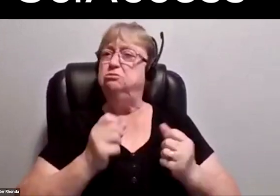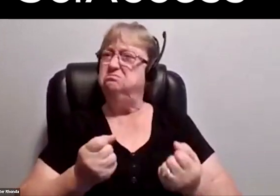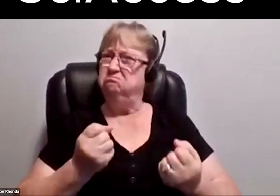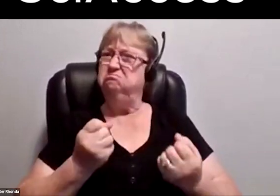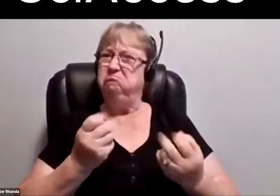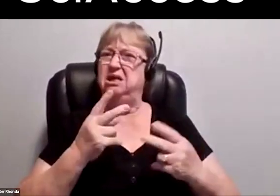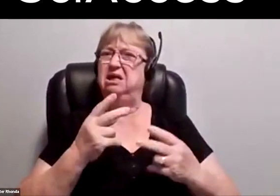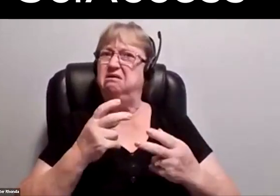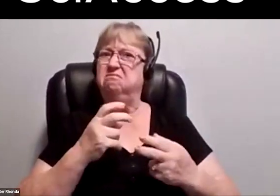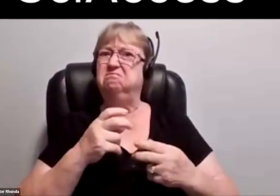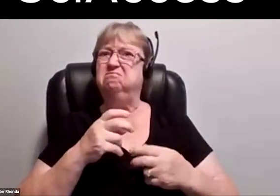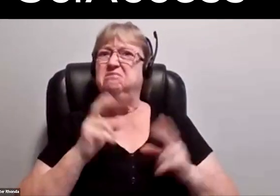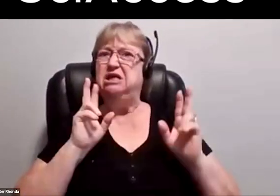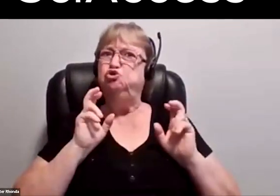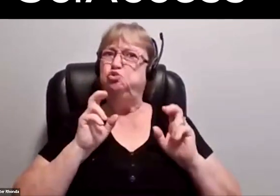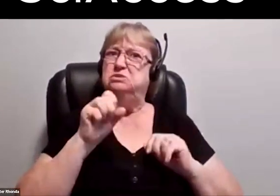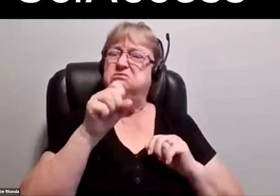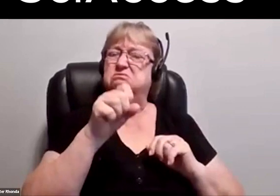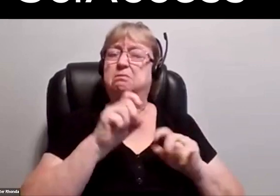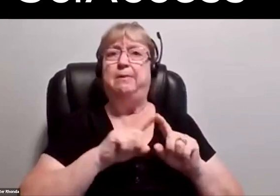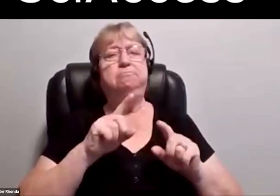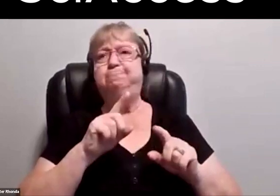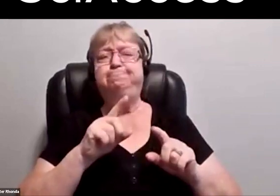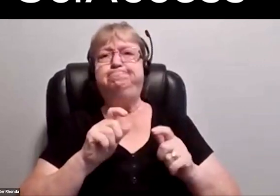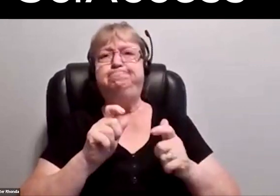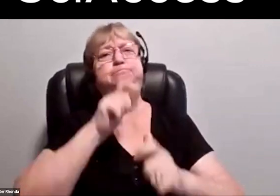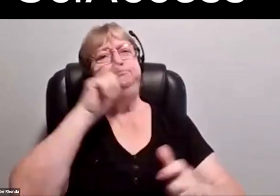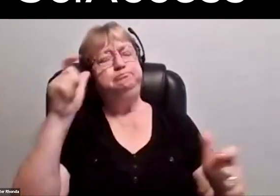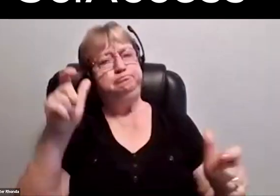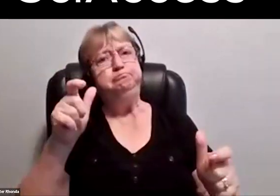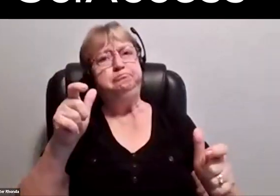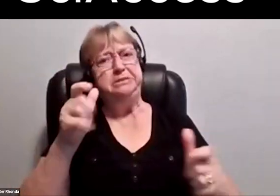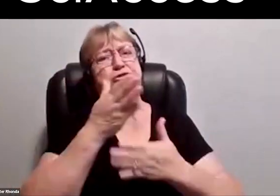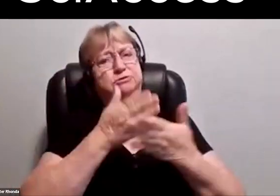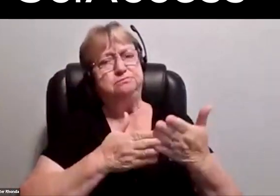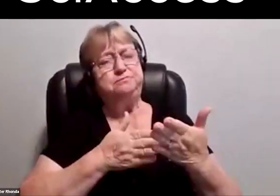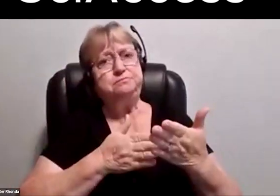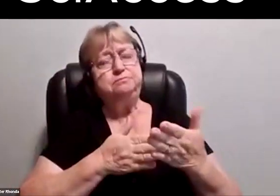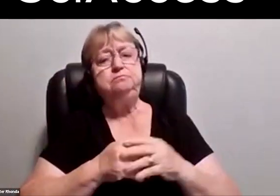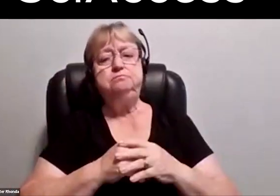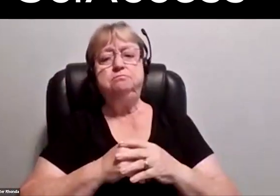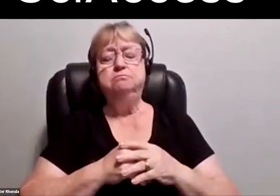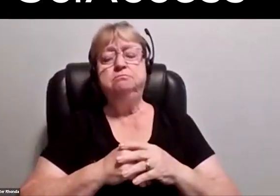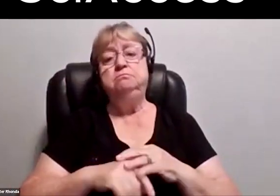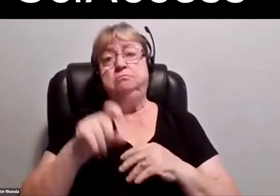but actually, there's a larger picture in which the need to provide access is common